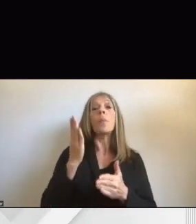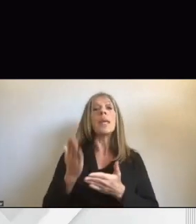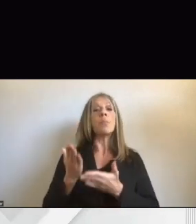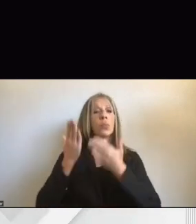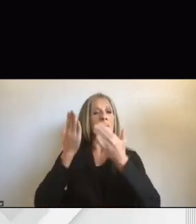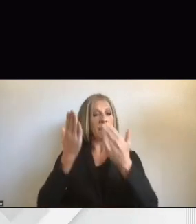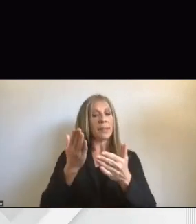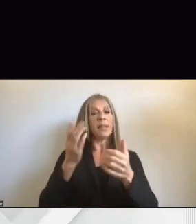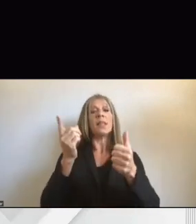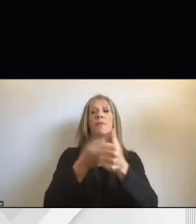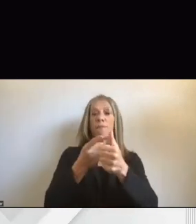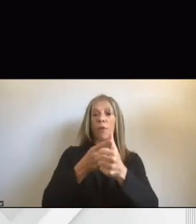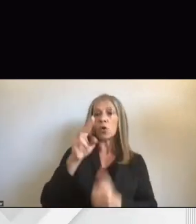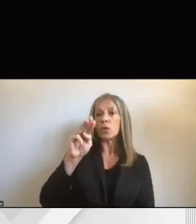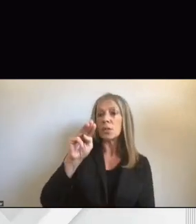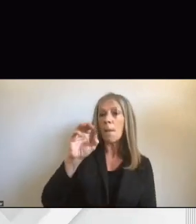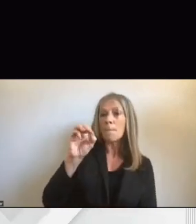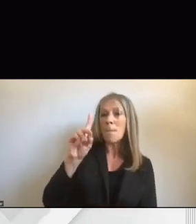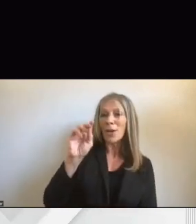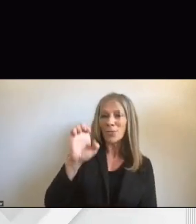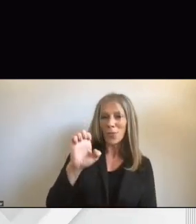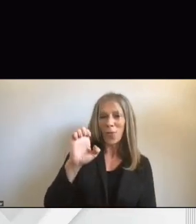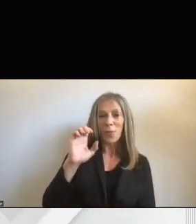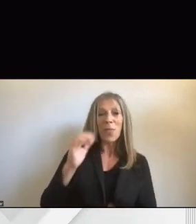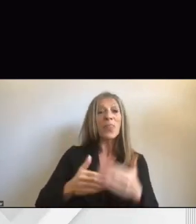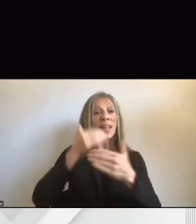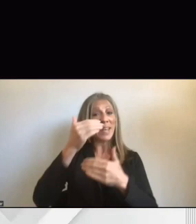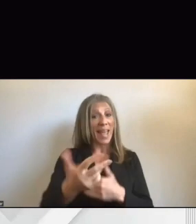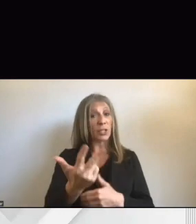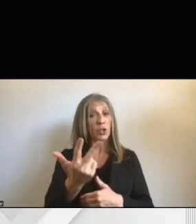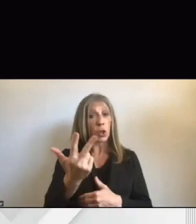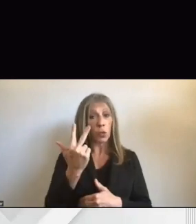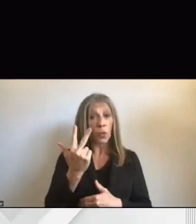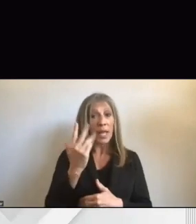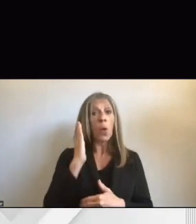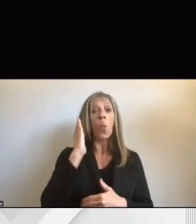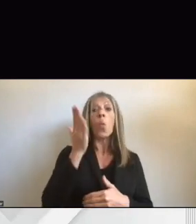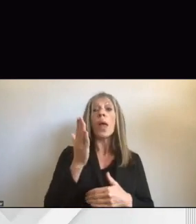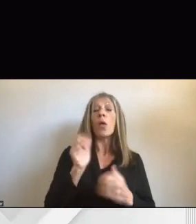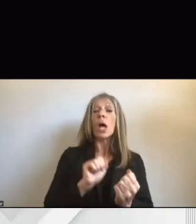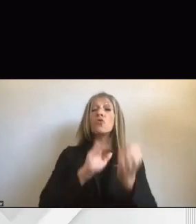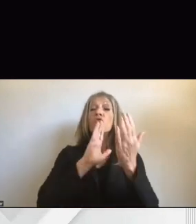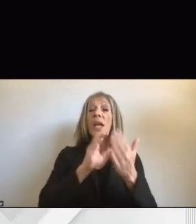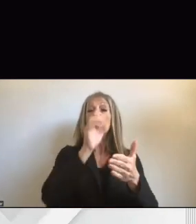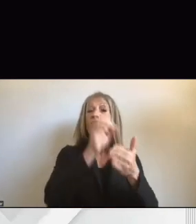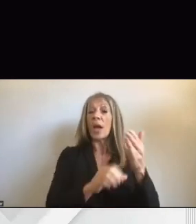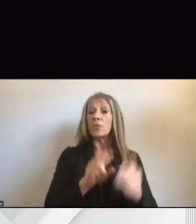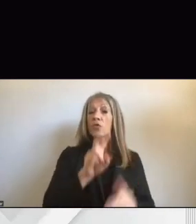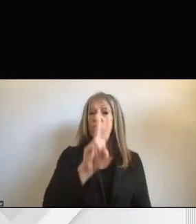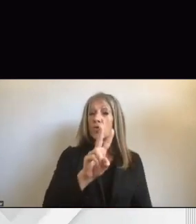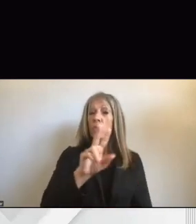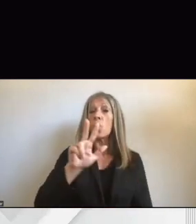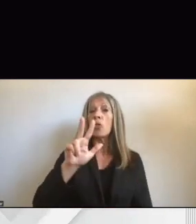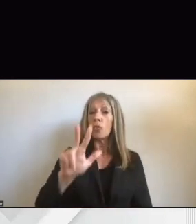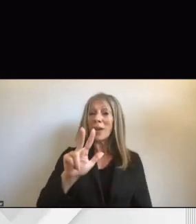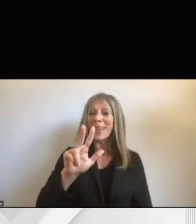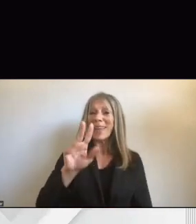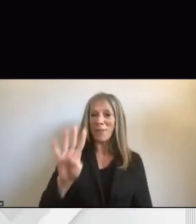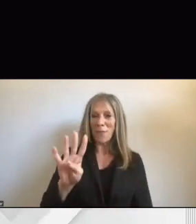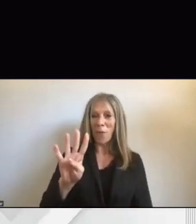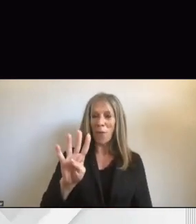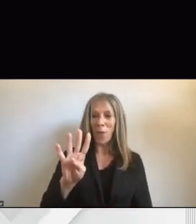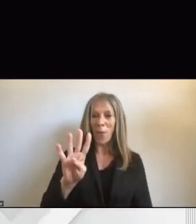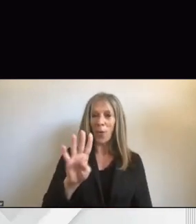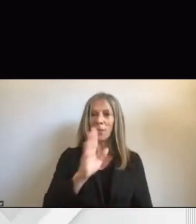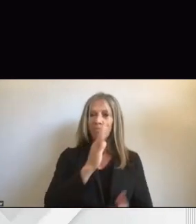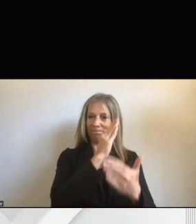in this first module. The next three modules will address chapters 2, 3, and 4 respectively.